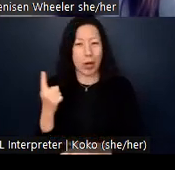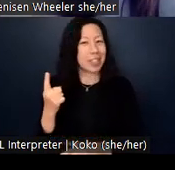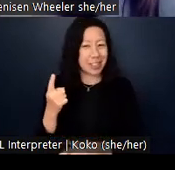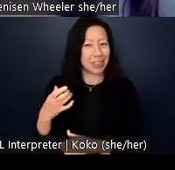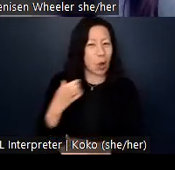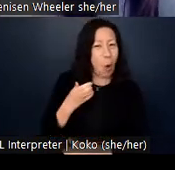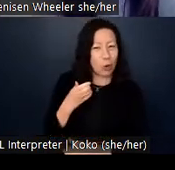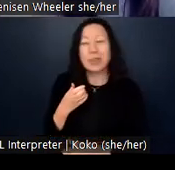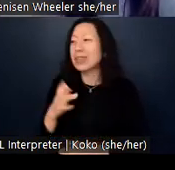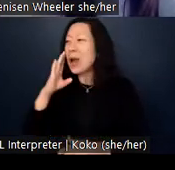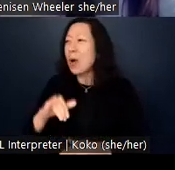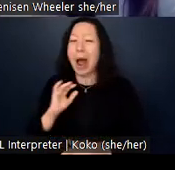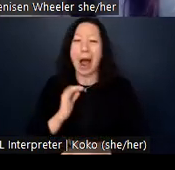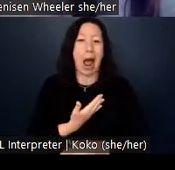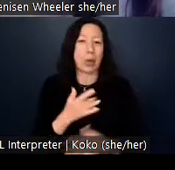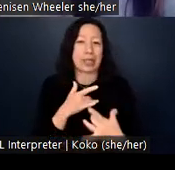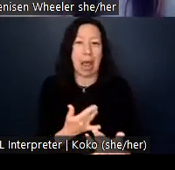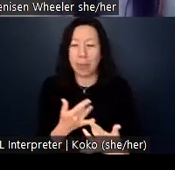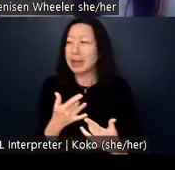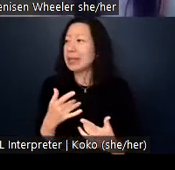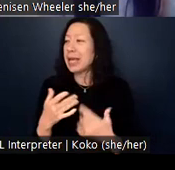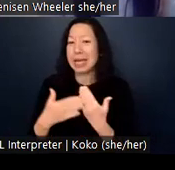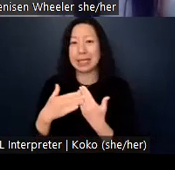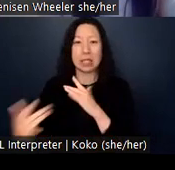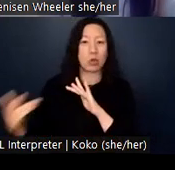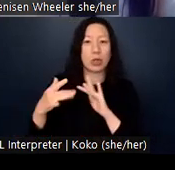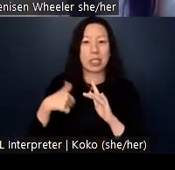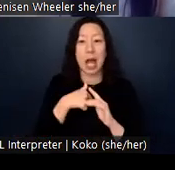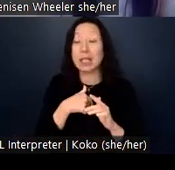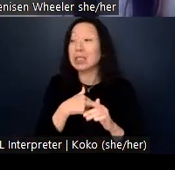and also means that someone doesn't even need to be in person to cause harm and to be